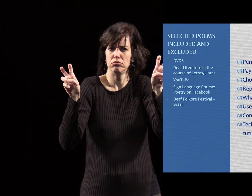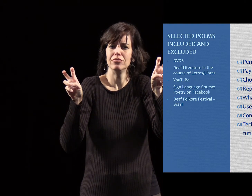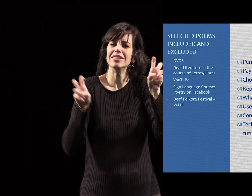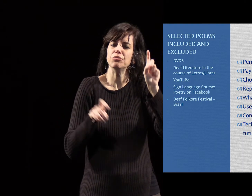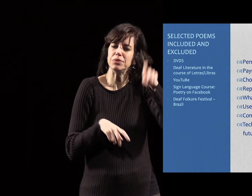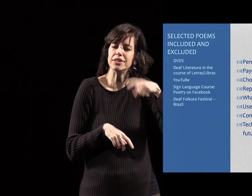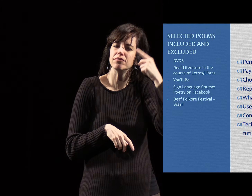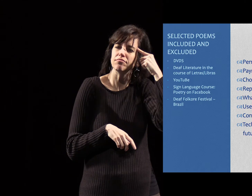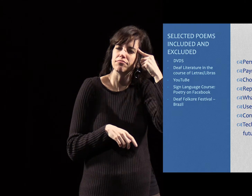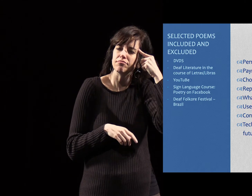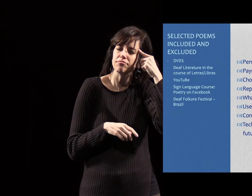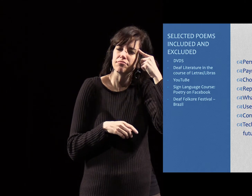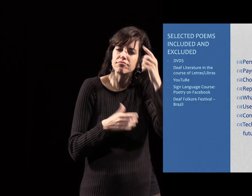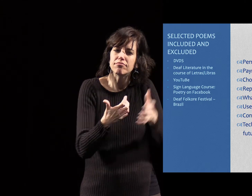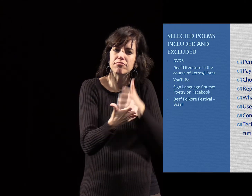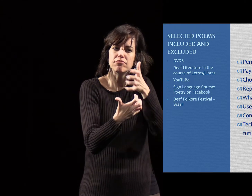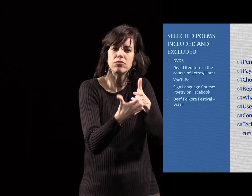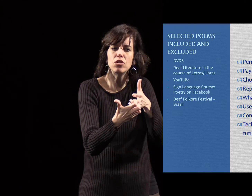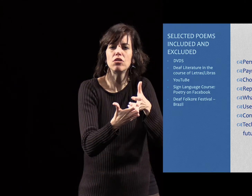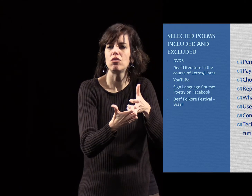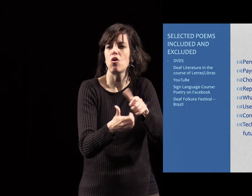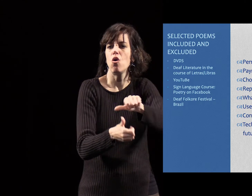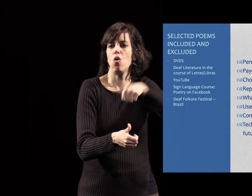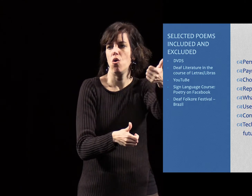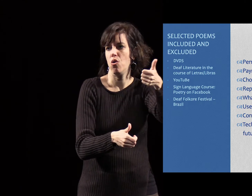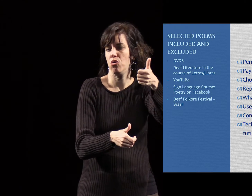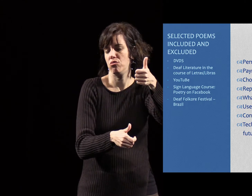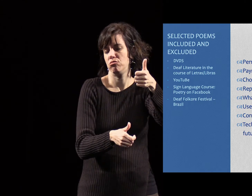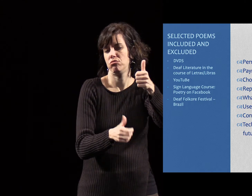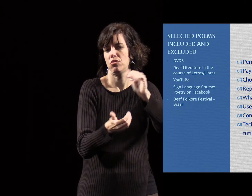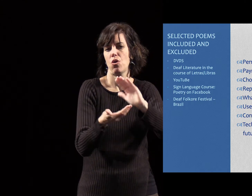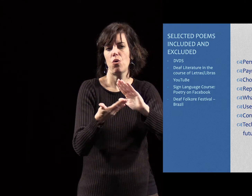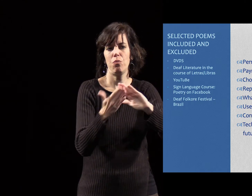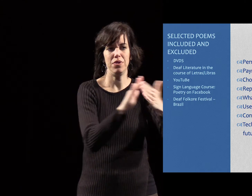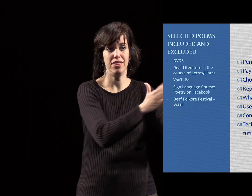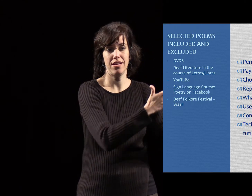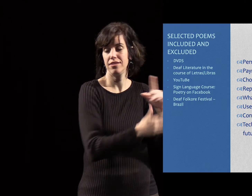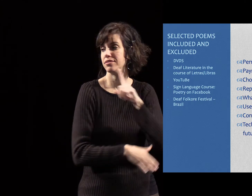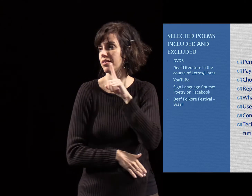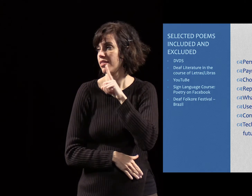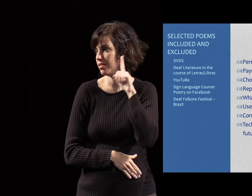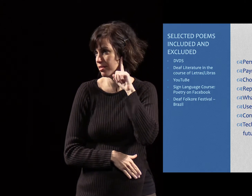What is a good poem? And how do I adapt this to various communities